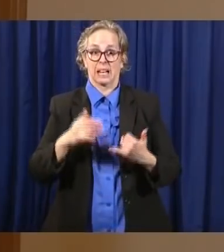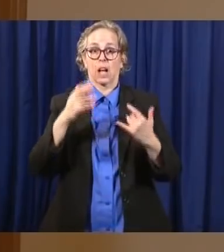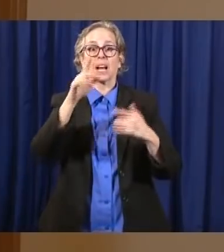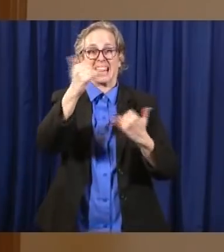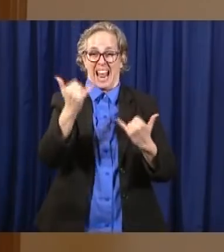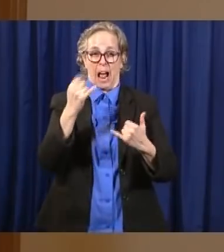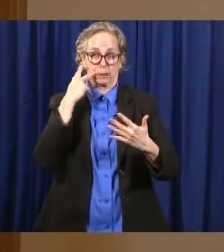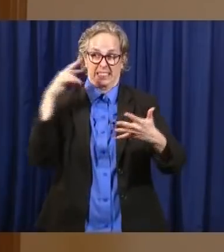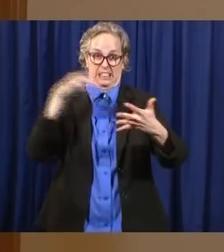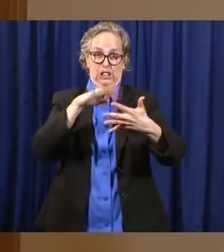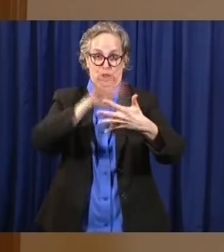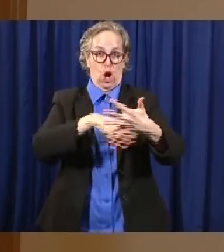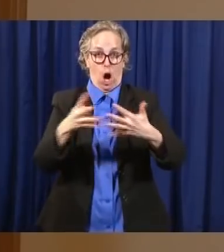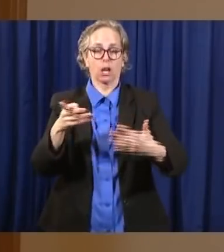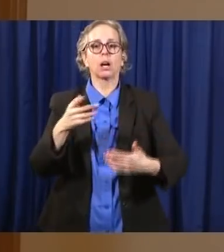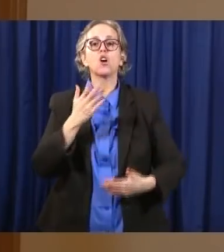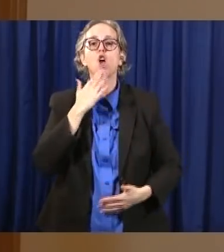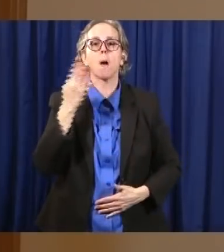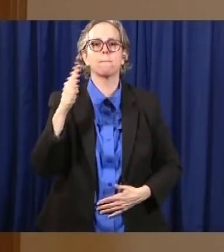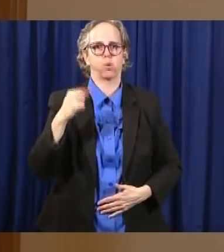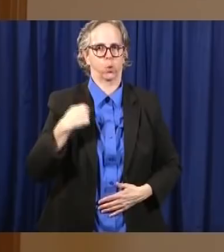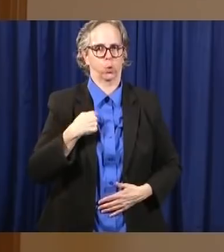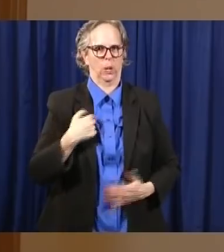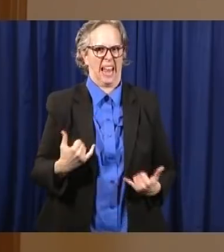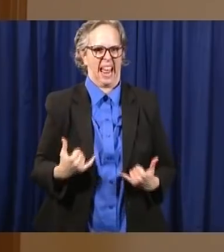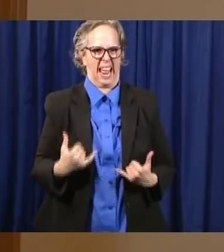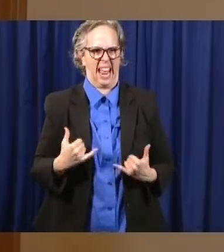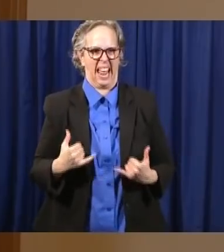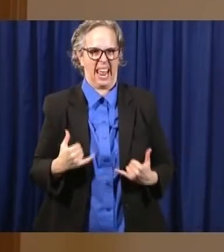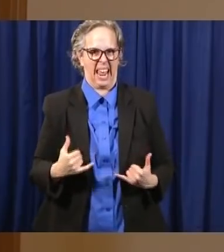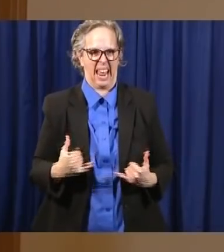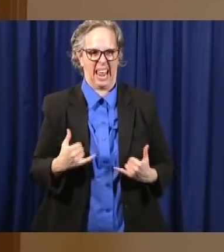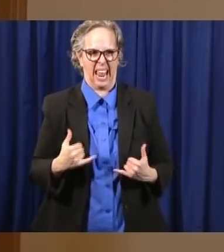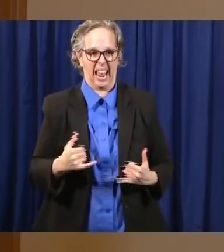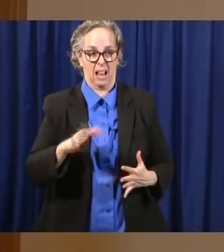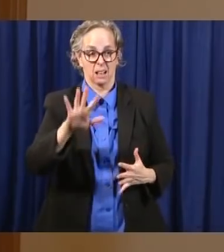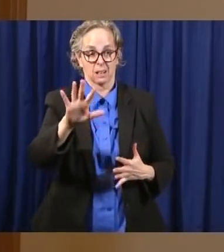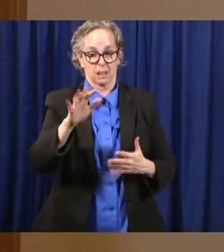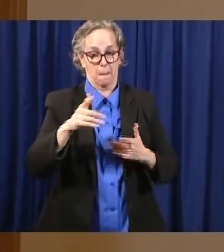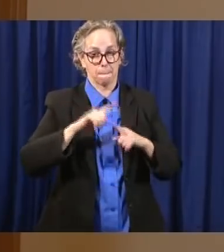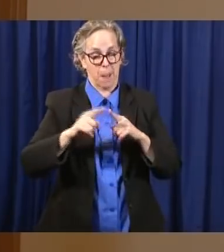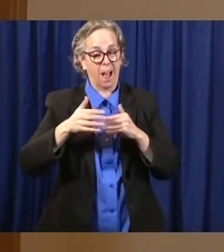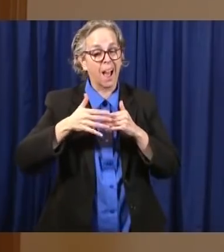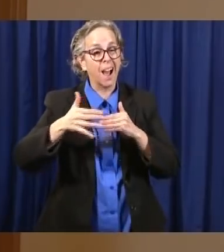NEEDED MORE. RIGHT NOW WE ARE THIS BLUE LINE IN OHIO.